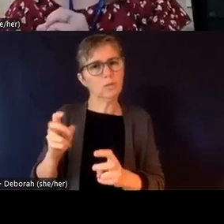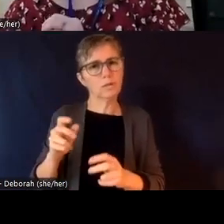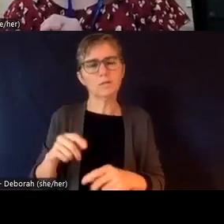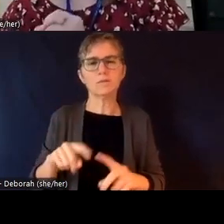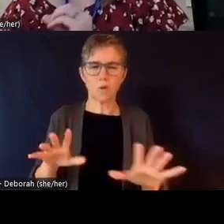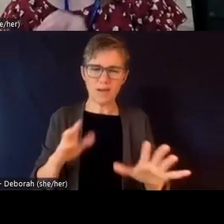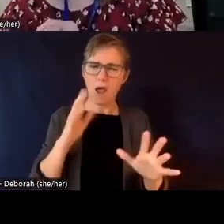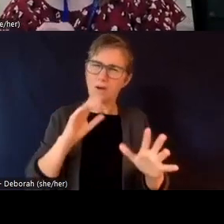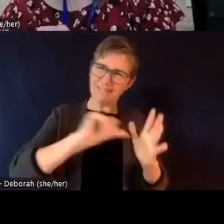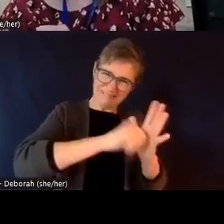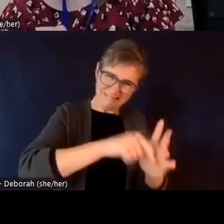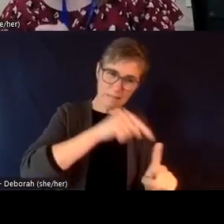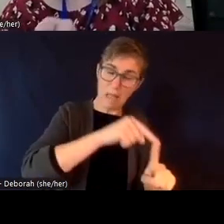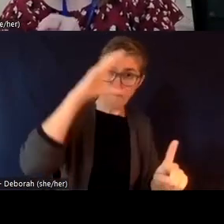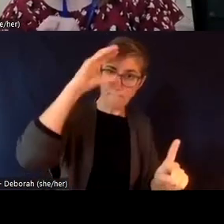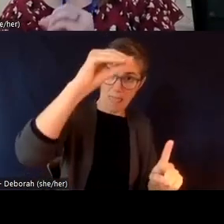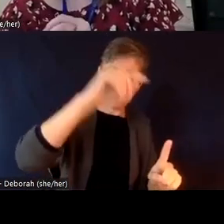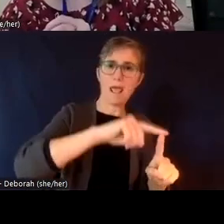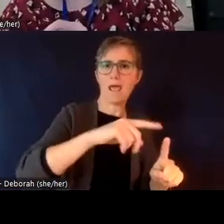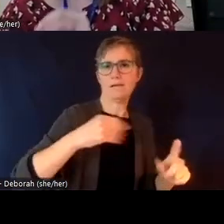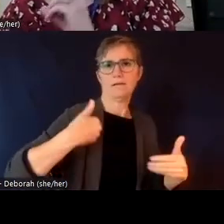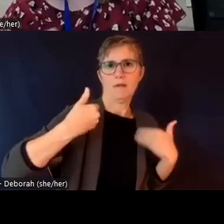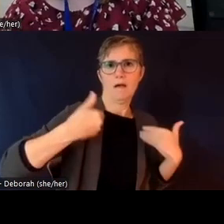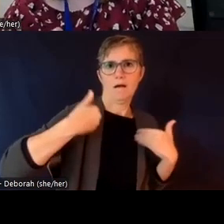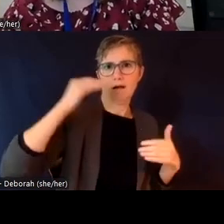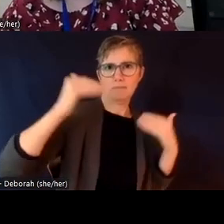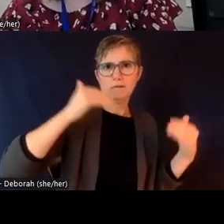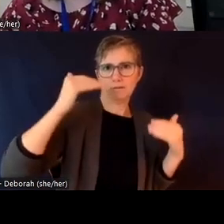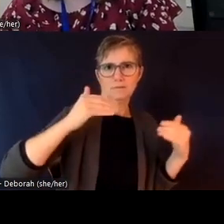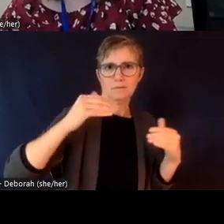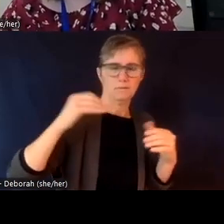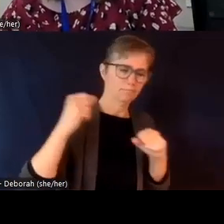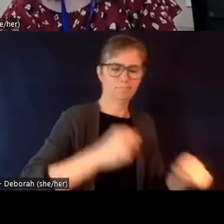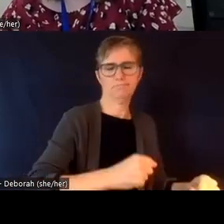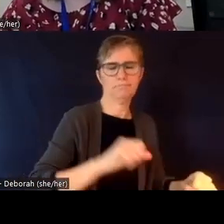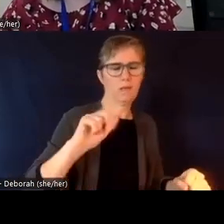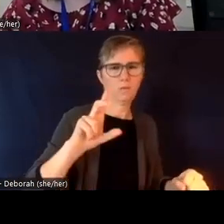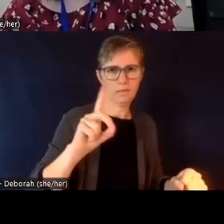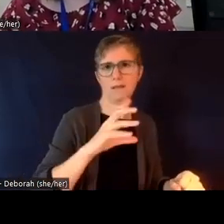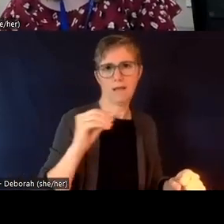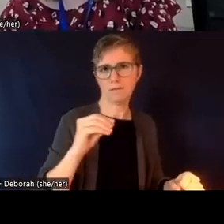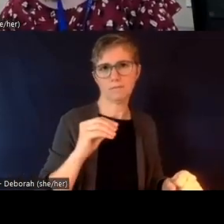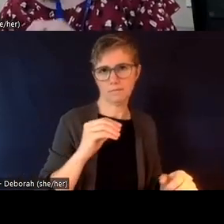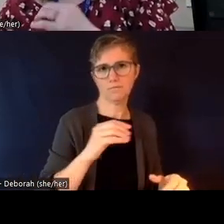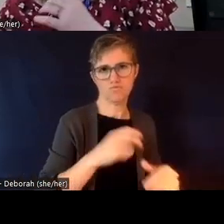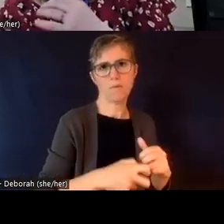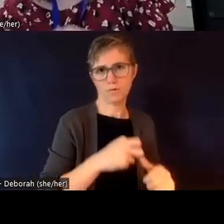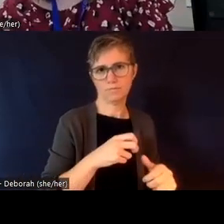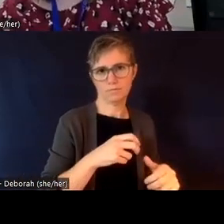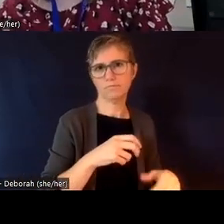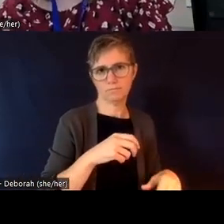adults had the highest odds of suicidality and alcohol use problems. So next, we wanted to